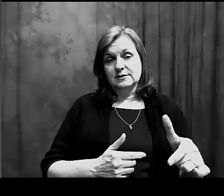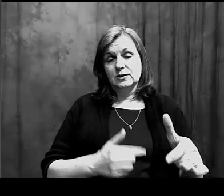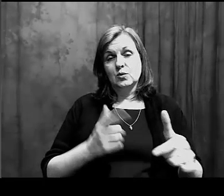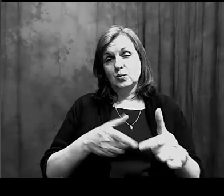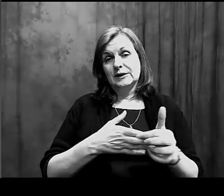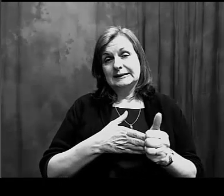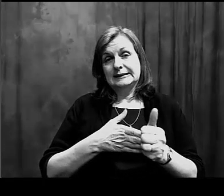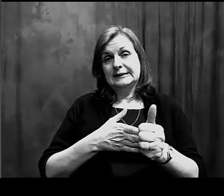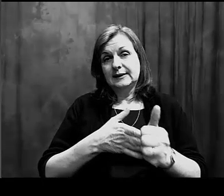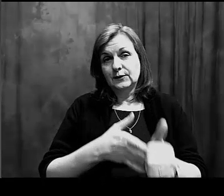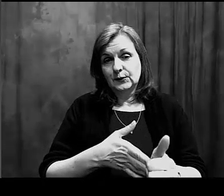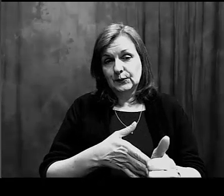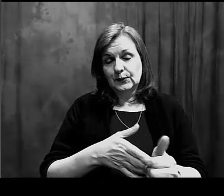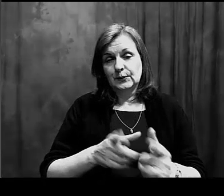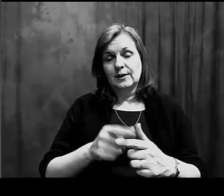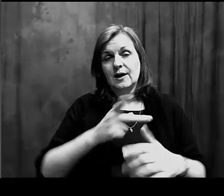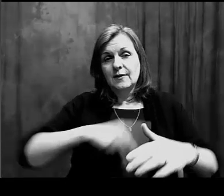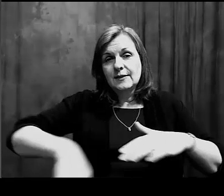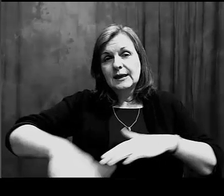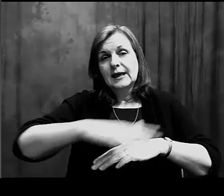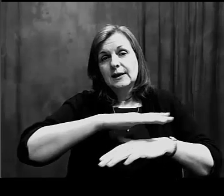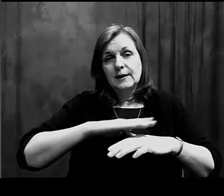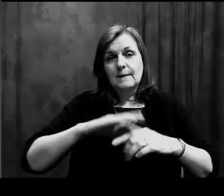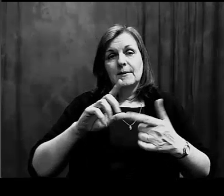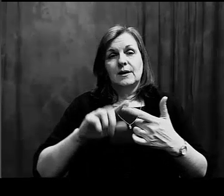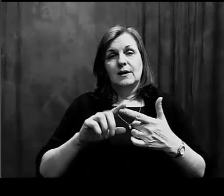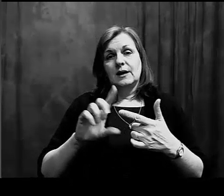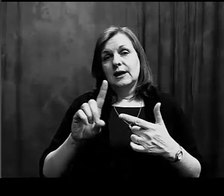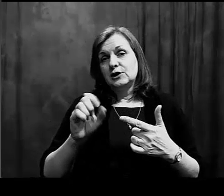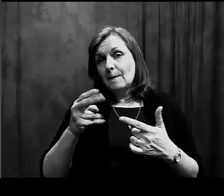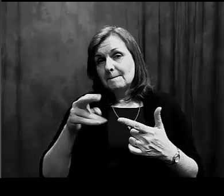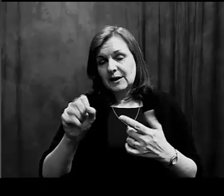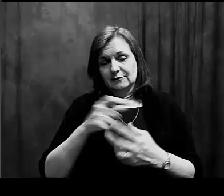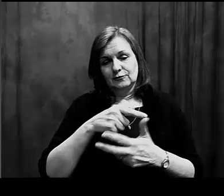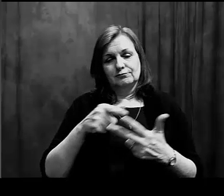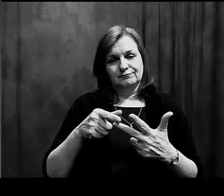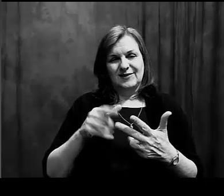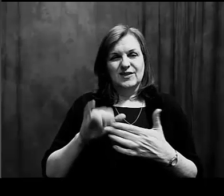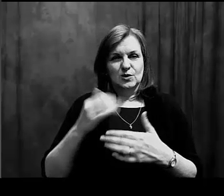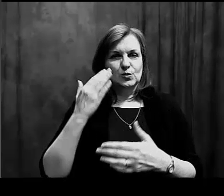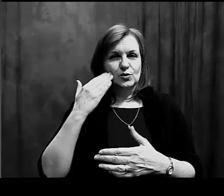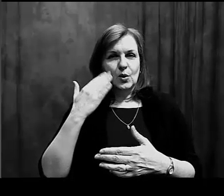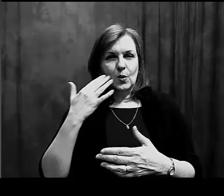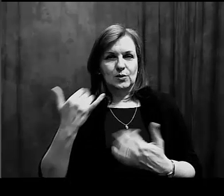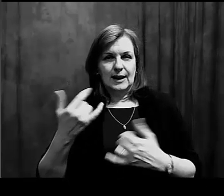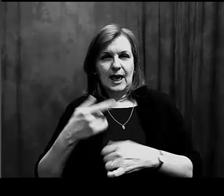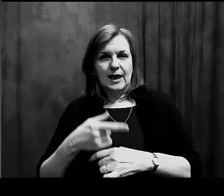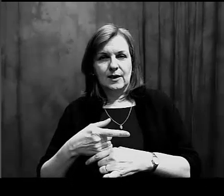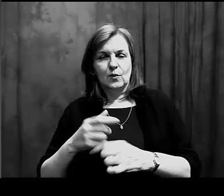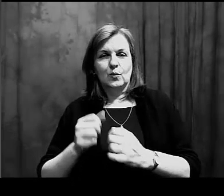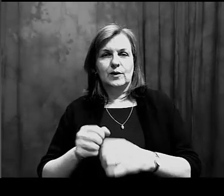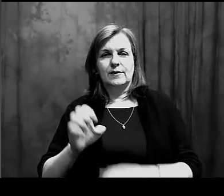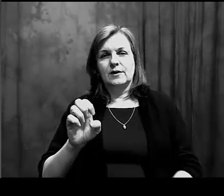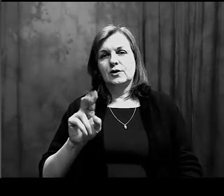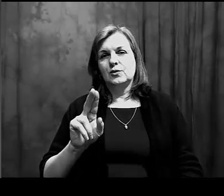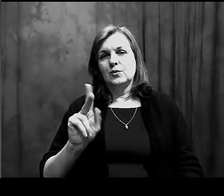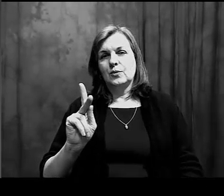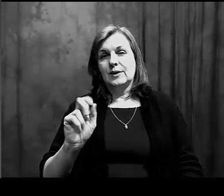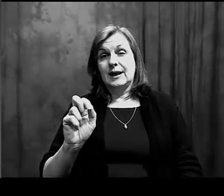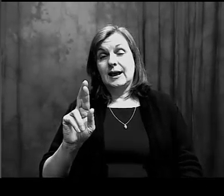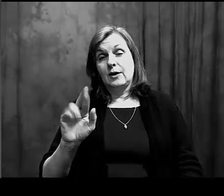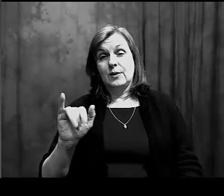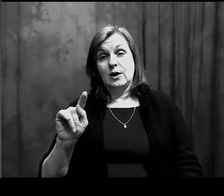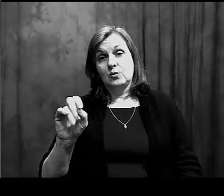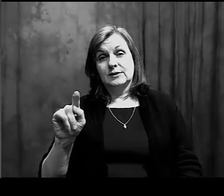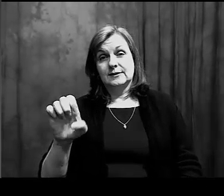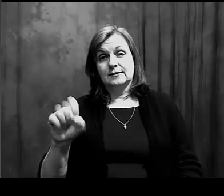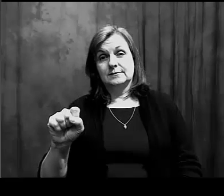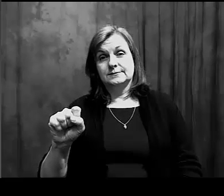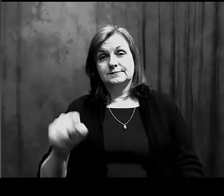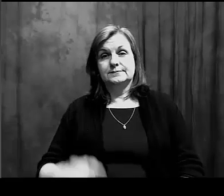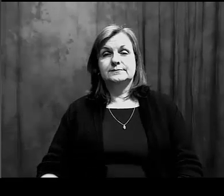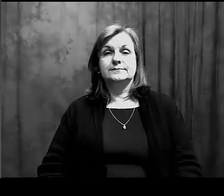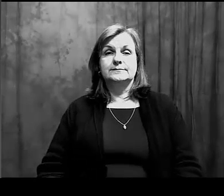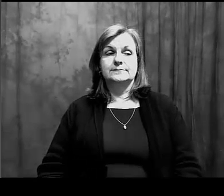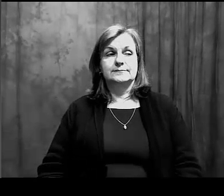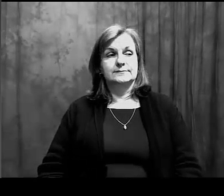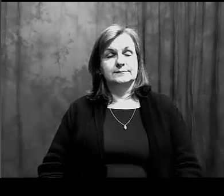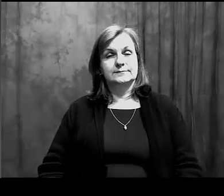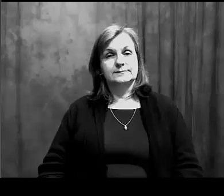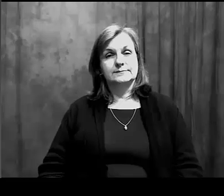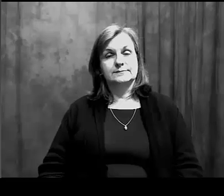would have given rise to the kingdom and domains the you're more familiar with with the eukaryotes